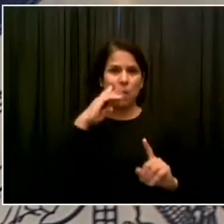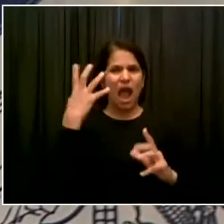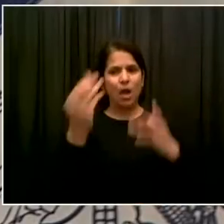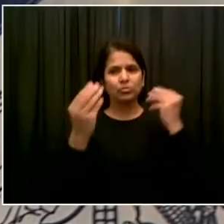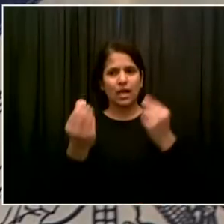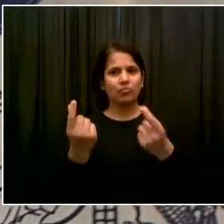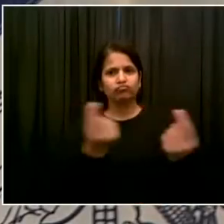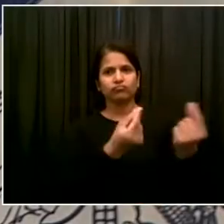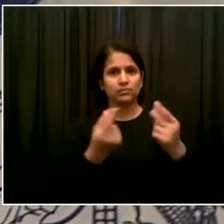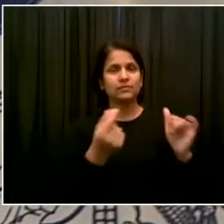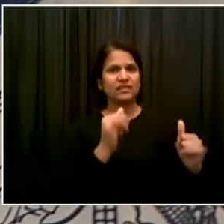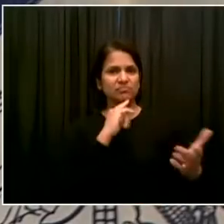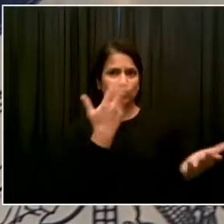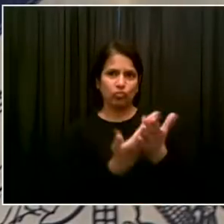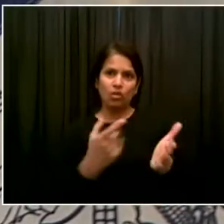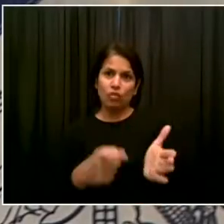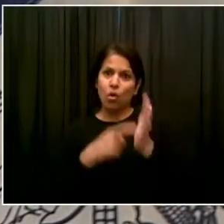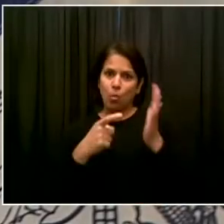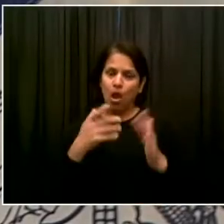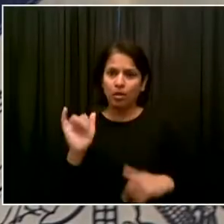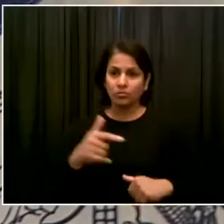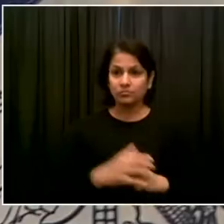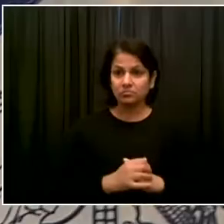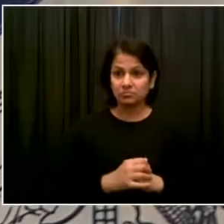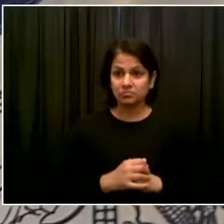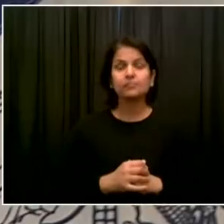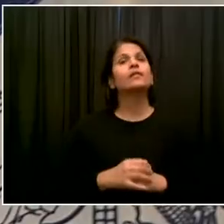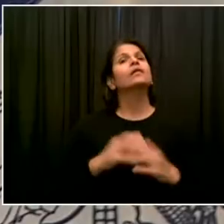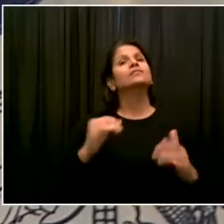HEER. I AM ERVY EACLR ABOUT THE CITY AS A WHOLE. THE CITY IS